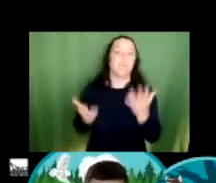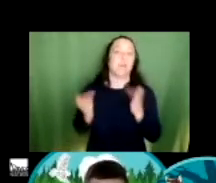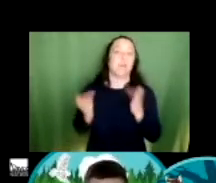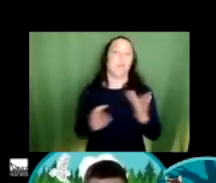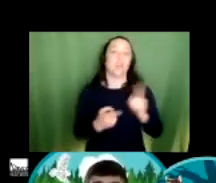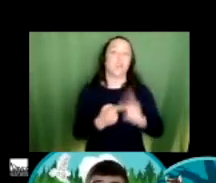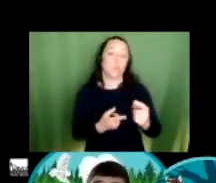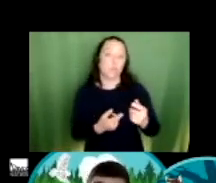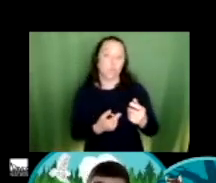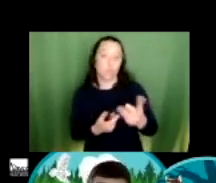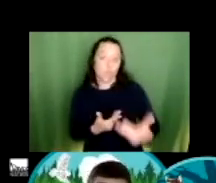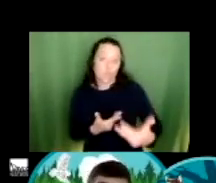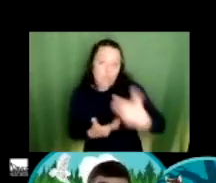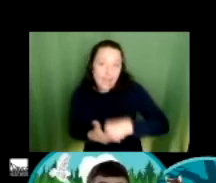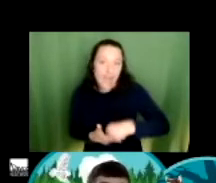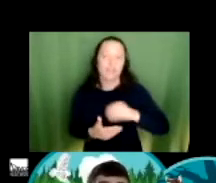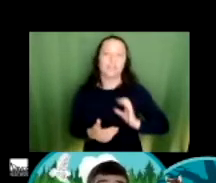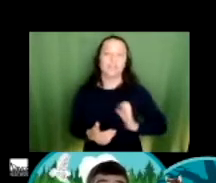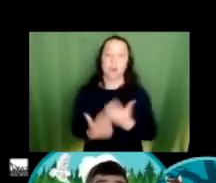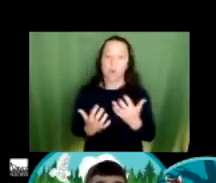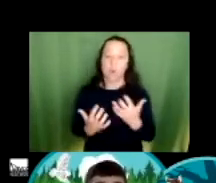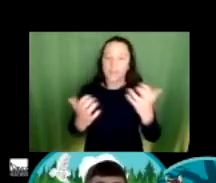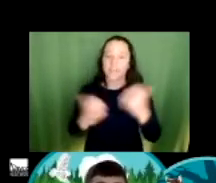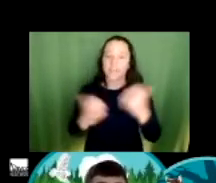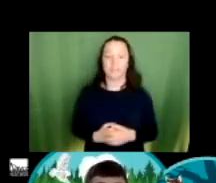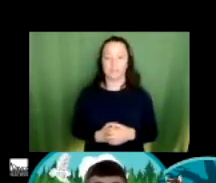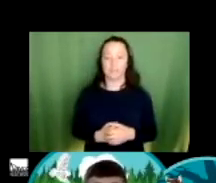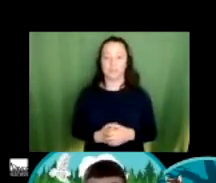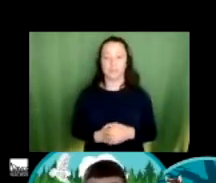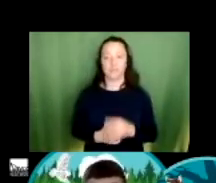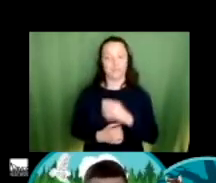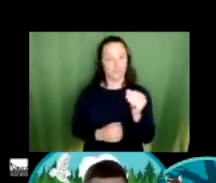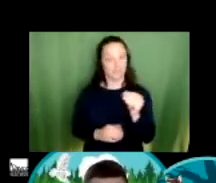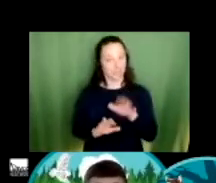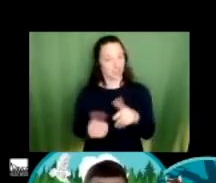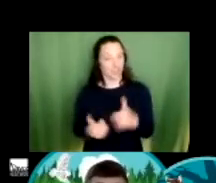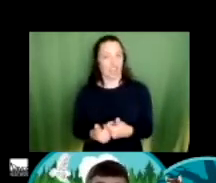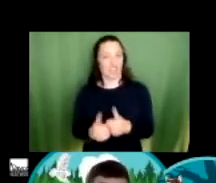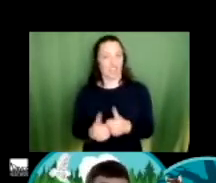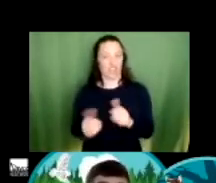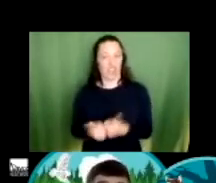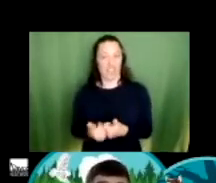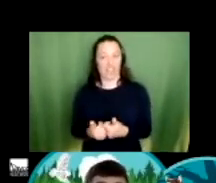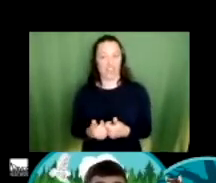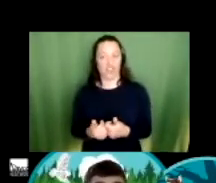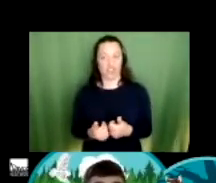And we know that there is a challenge now from the virtual space, there's minimal options for